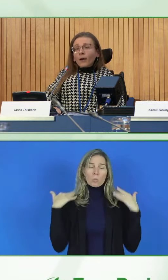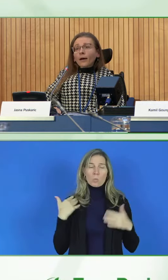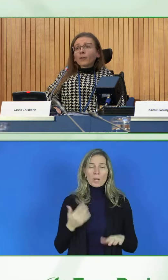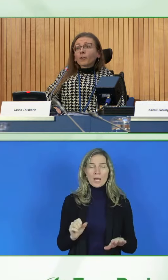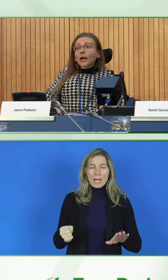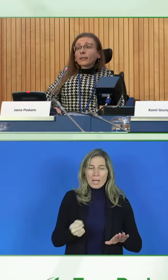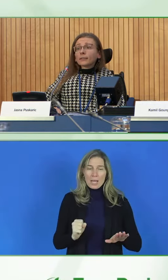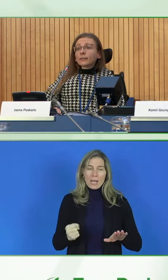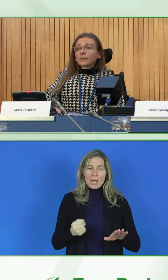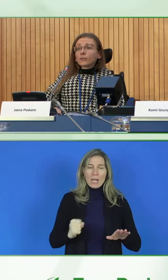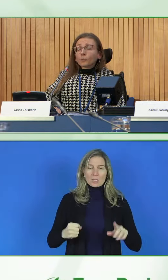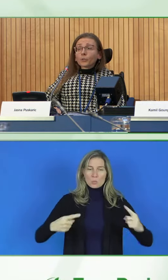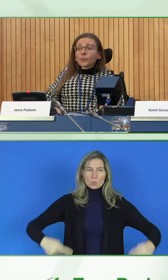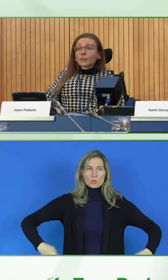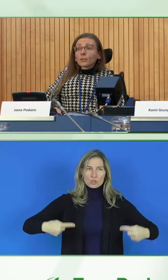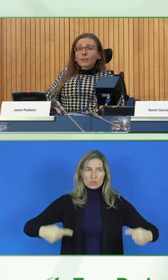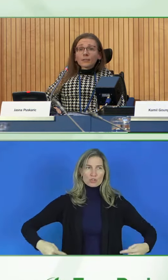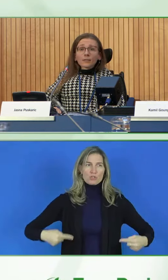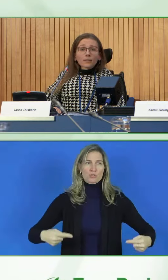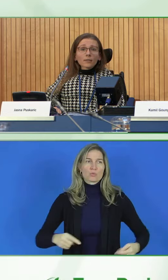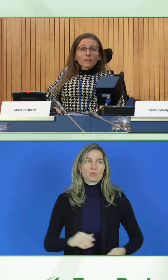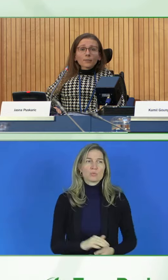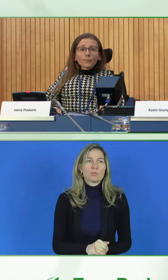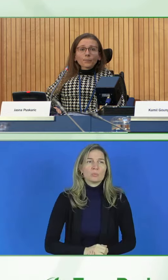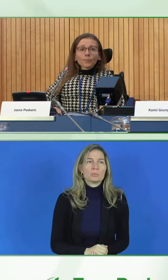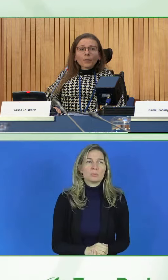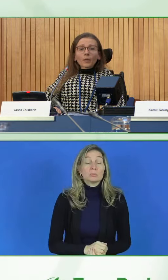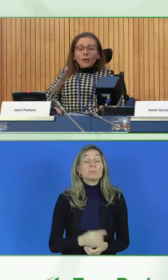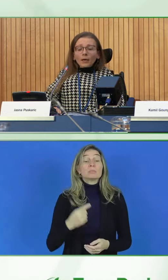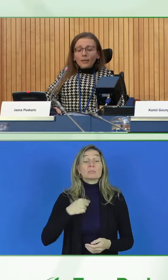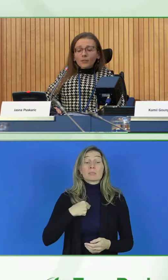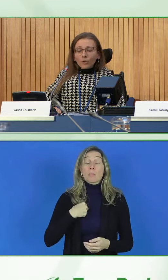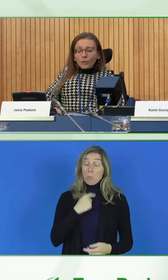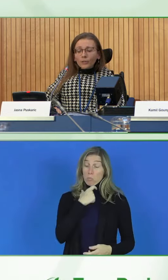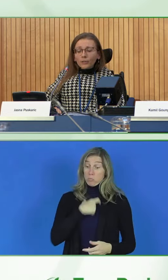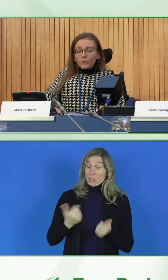I have a high need of personal assistance, and I've started